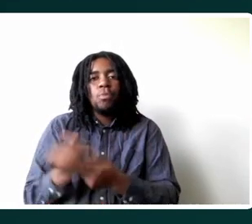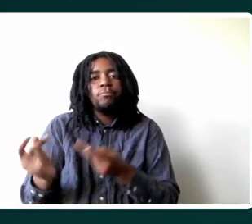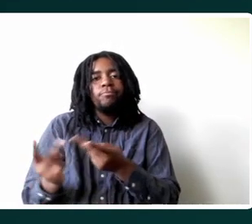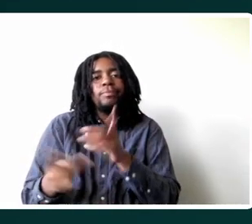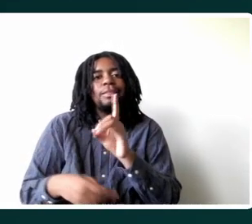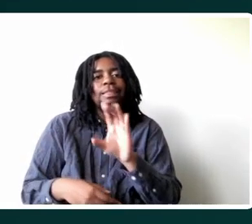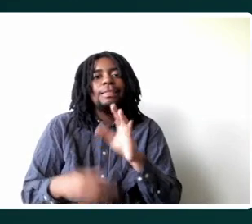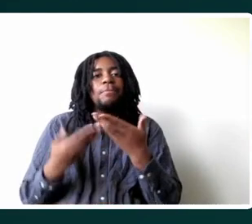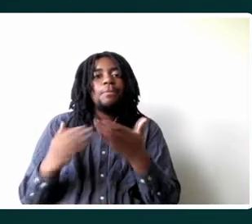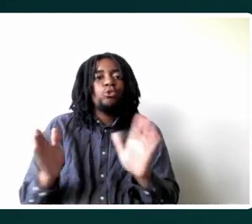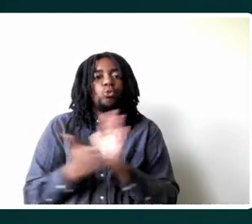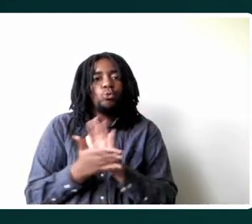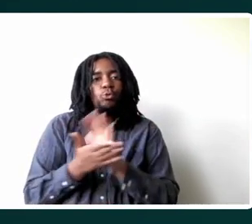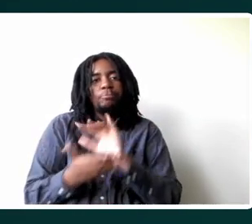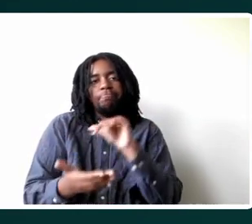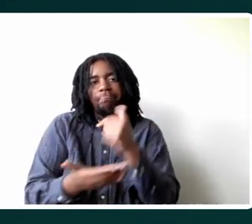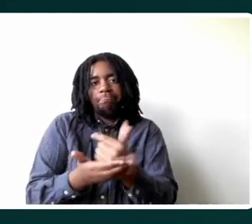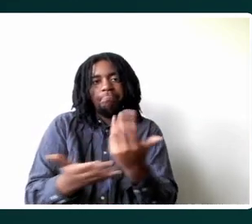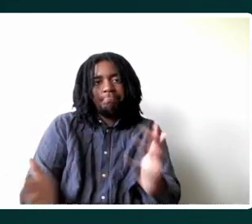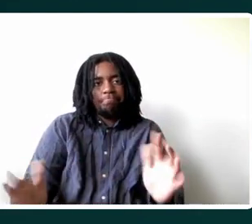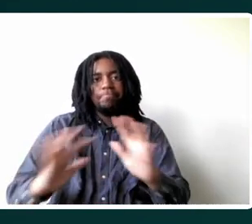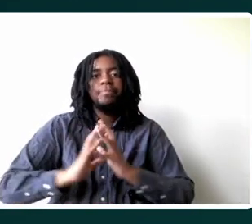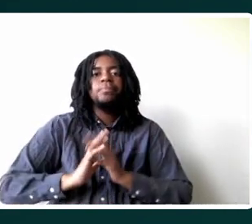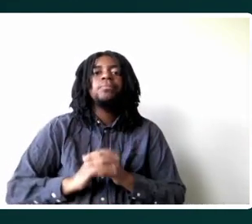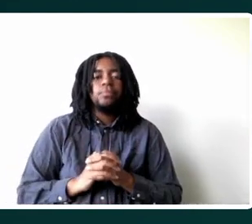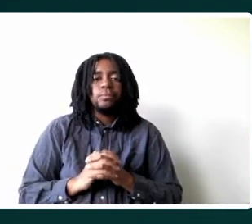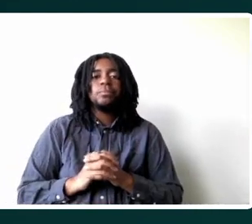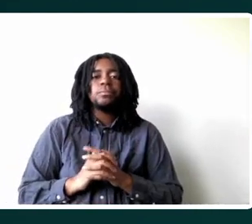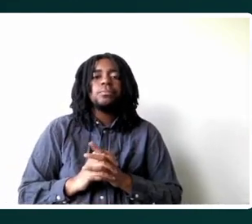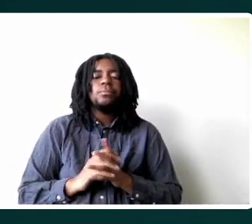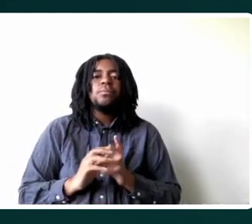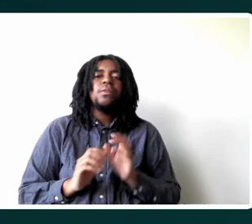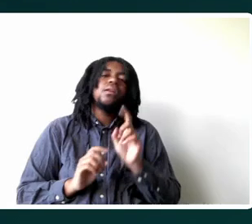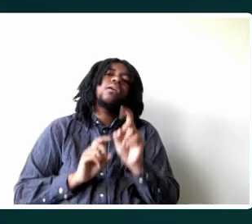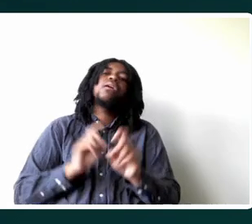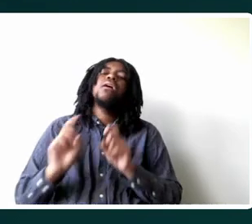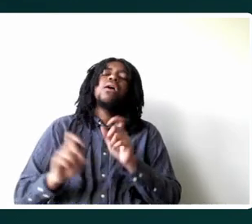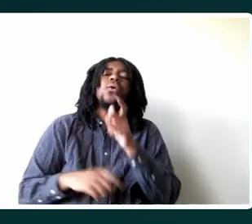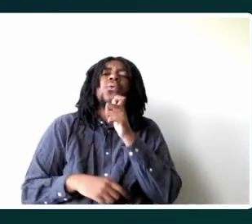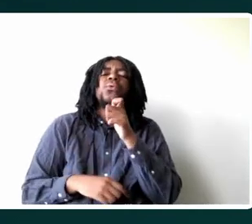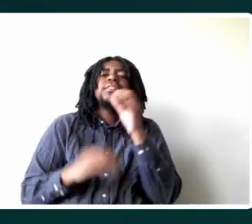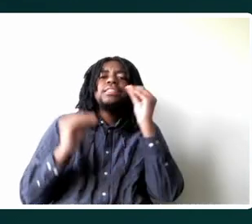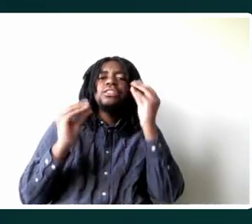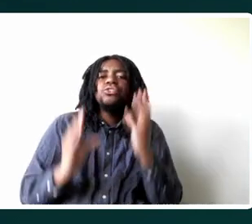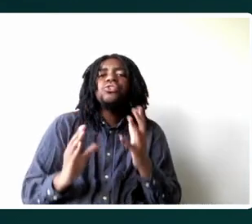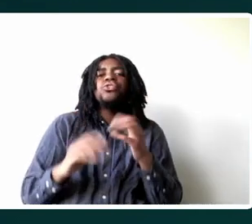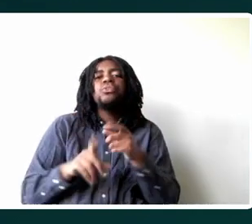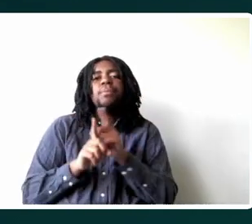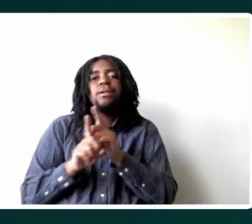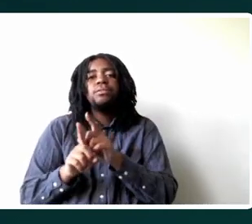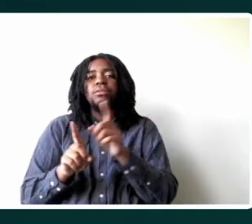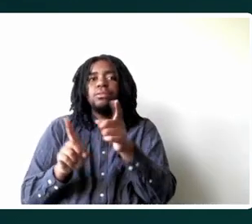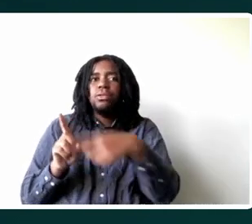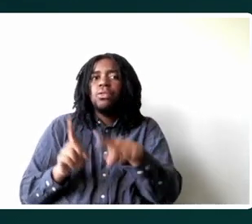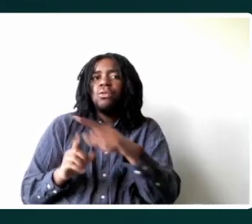So, in asking the question, you know, who were the teachers and mentors of those artists and musicians, and in turn,